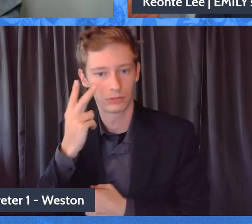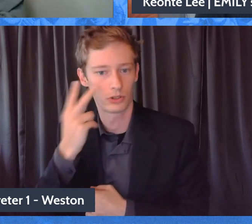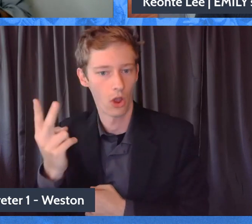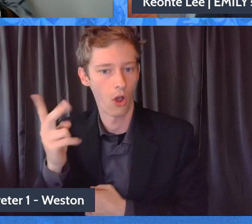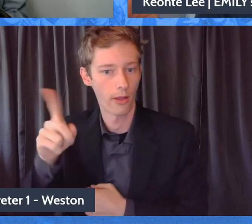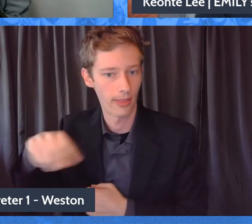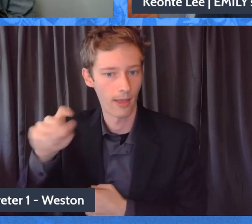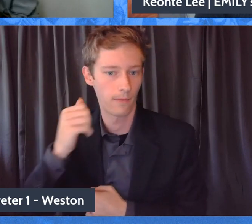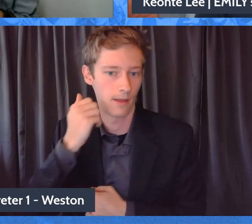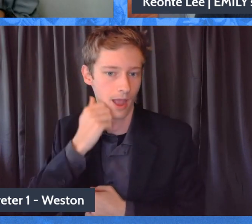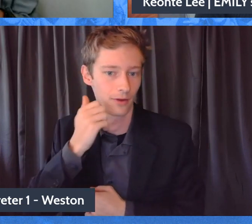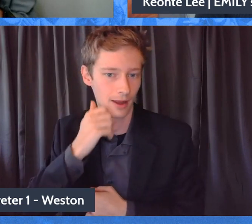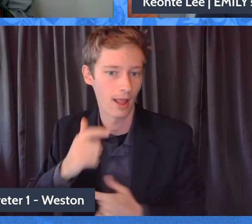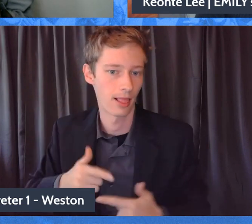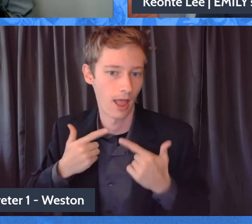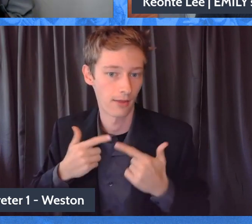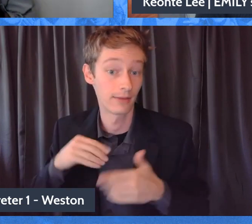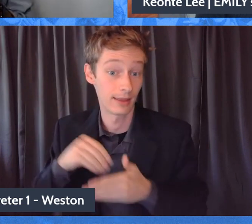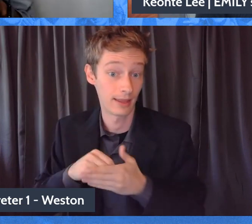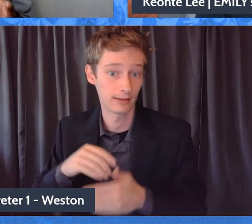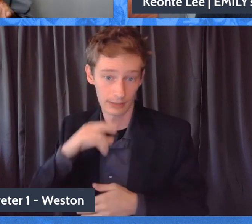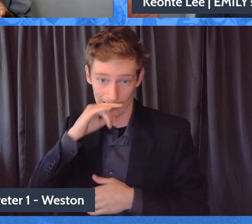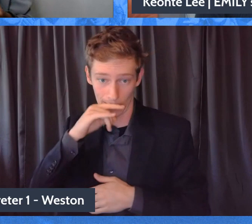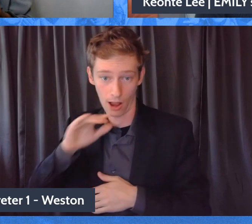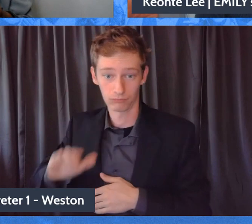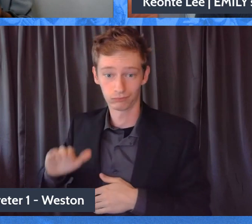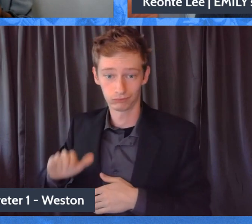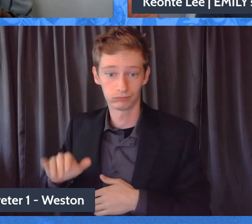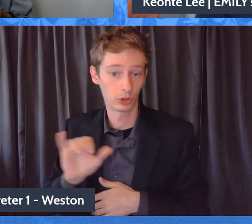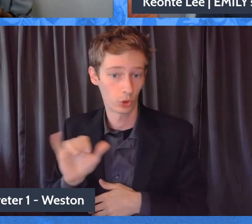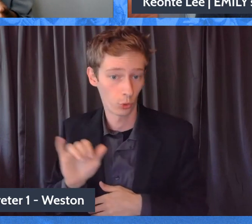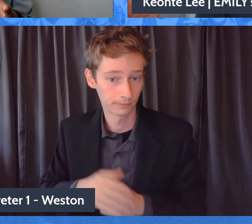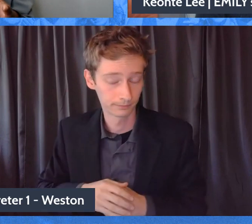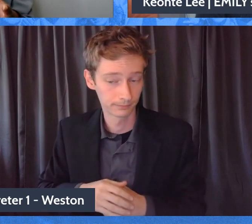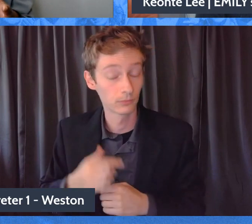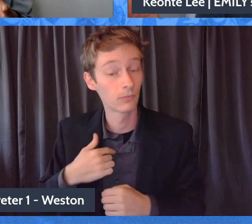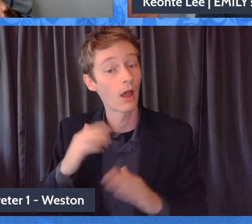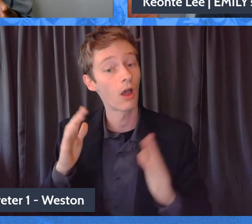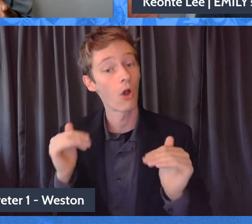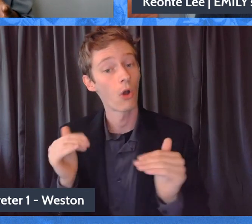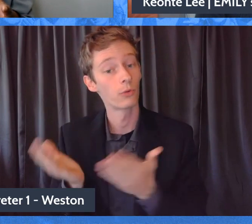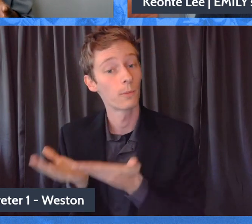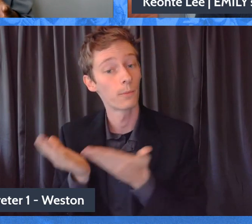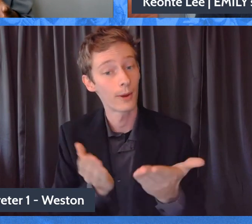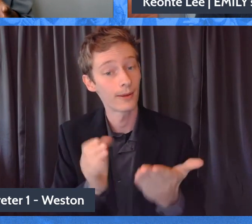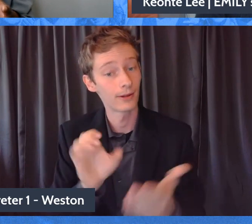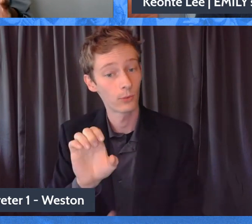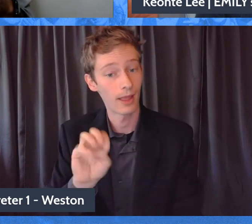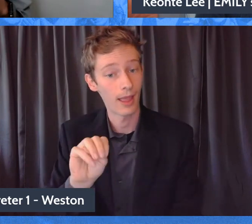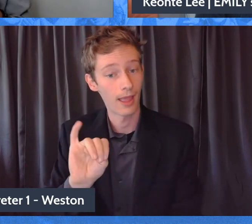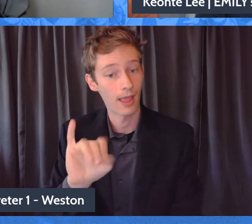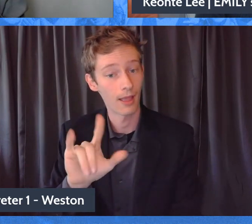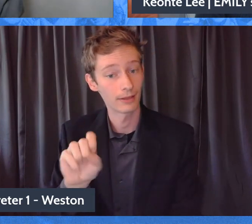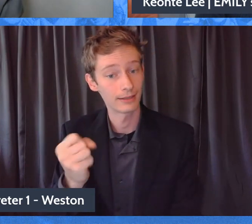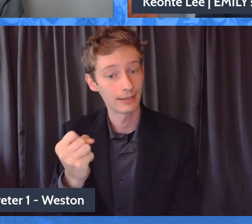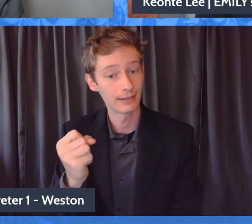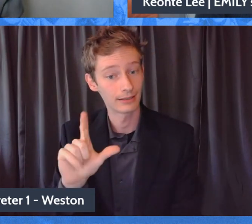And so what I hope to bring to EMILY's List is sort of the completeness of that journey,